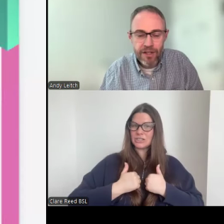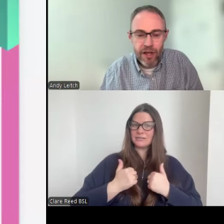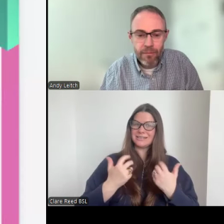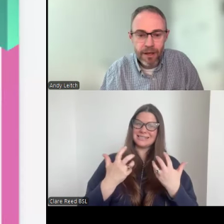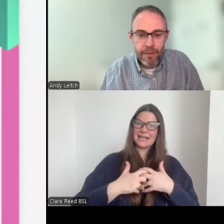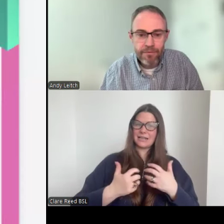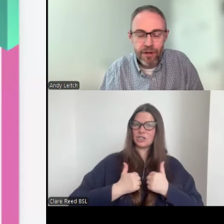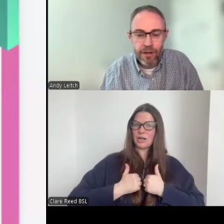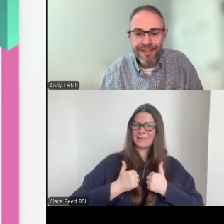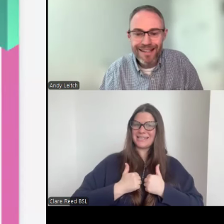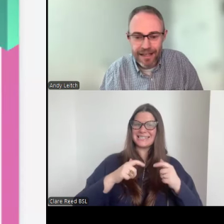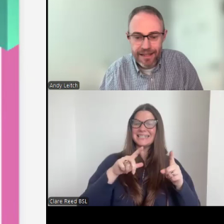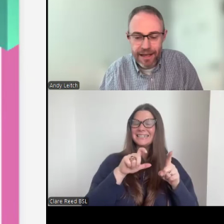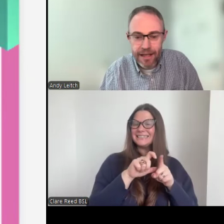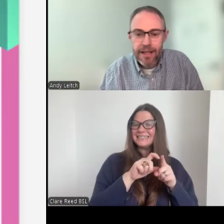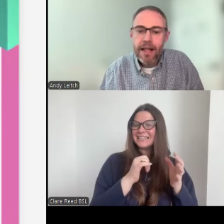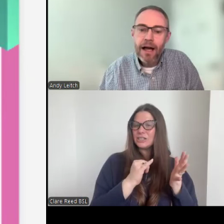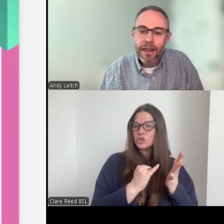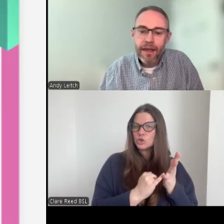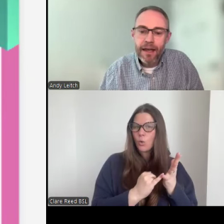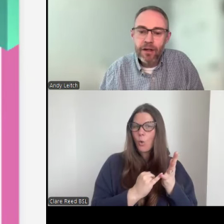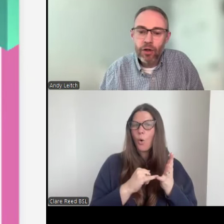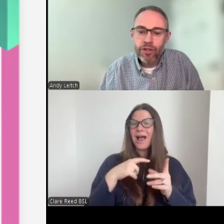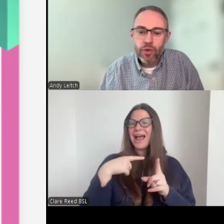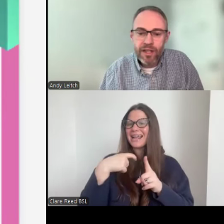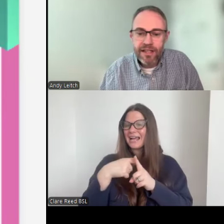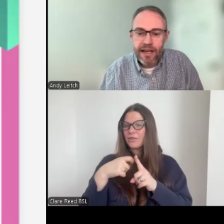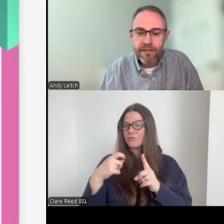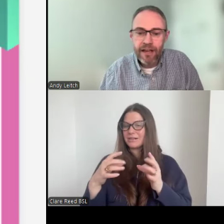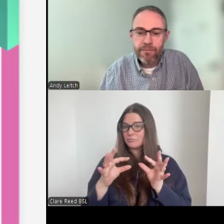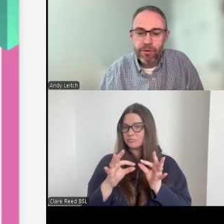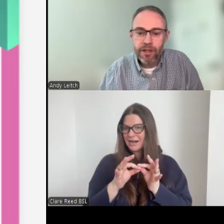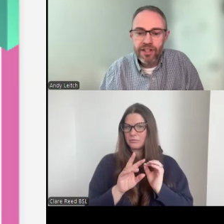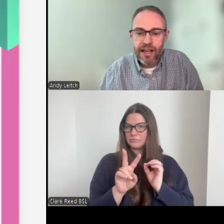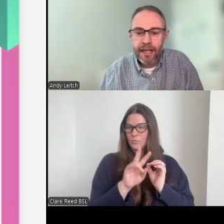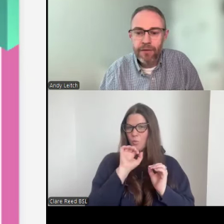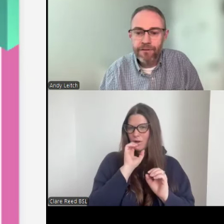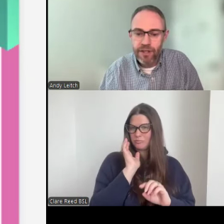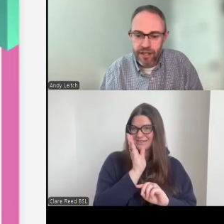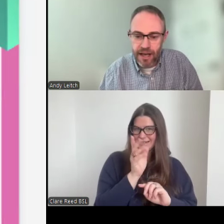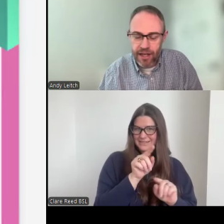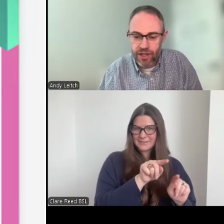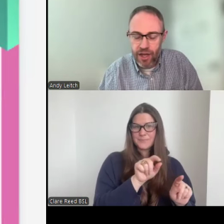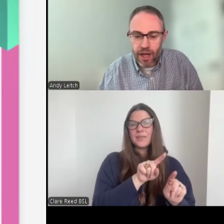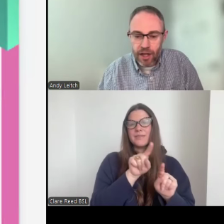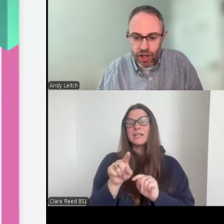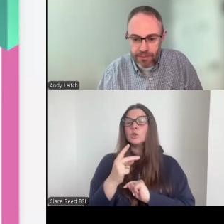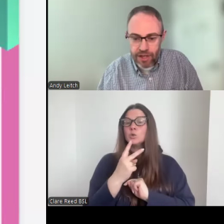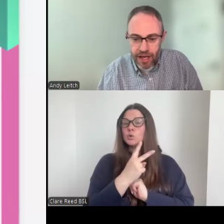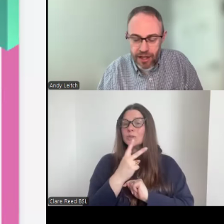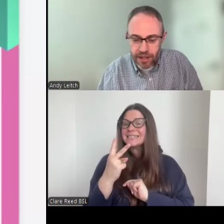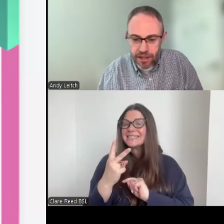That is going to be absolutely fantastic. Then on the 22nd of April, Saddling up for success, James Akers,